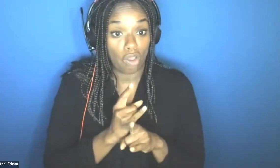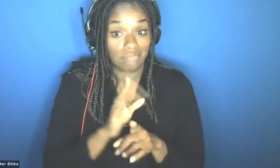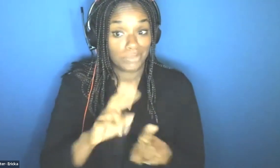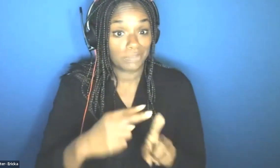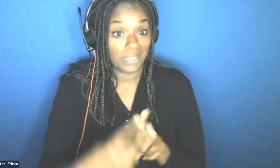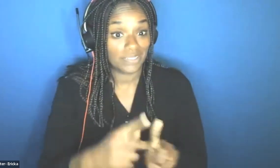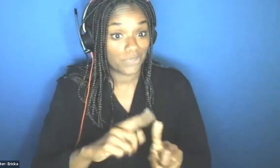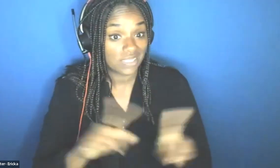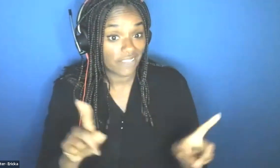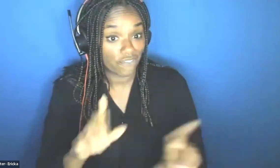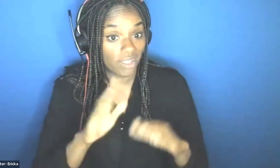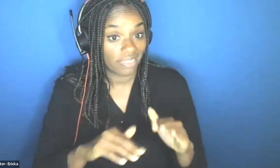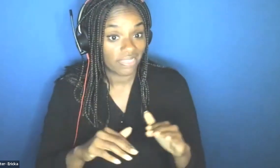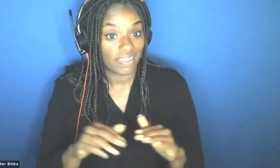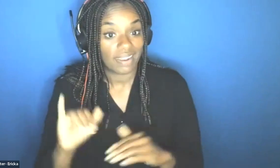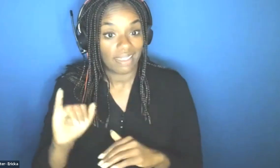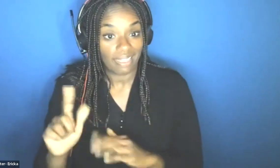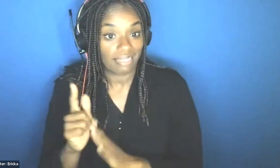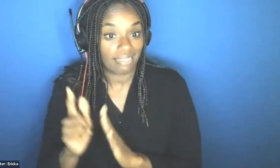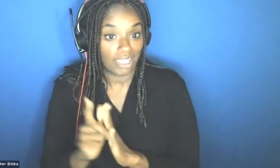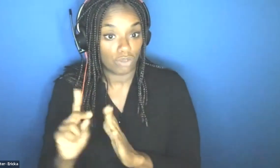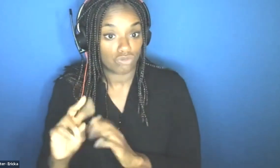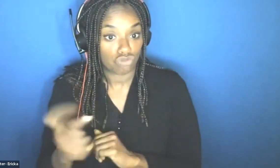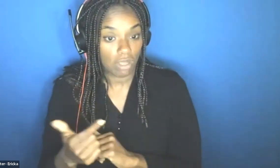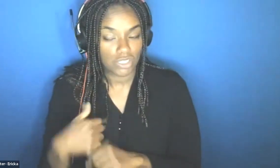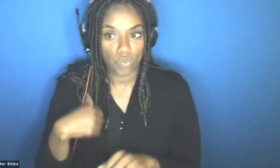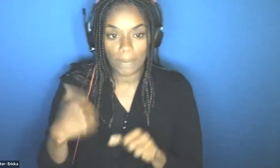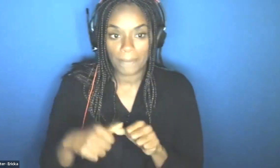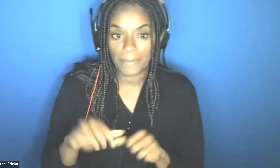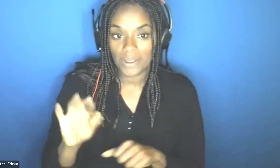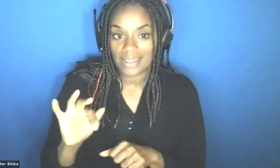That is a very good question, and you would have to go back to when the ADA was signed, in 1990, and what the current culture looked like at that time.